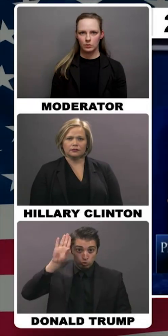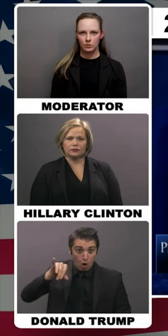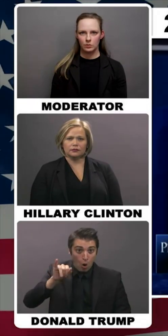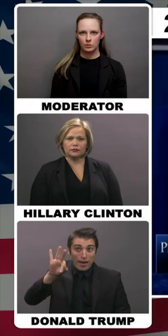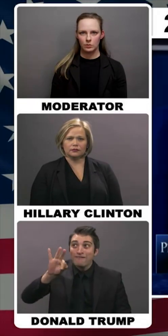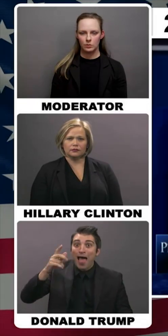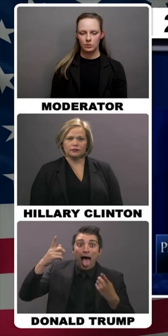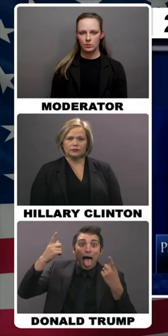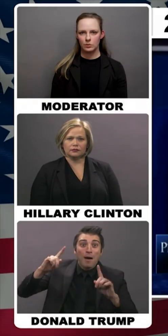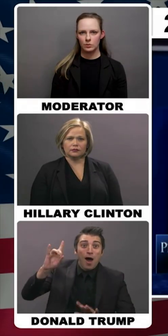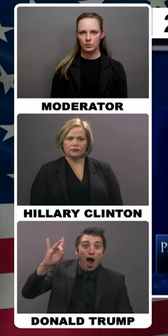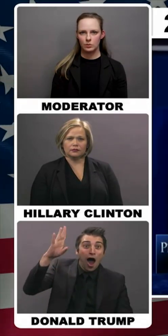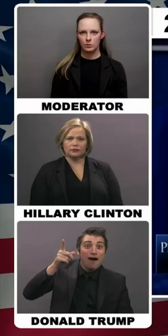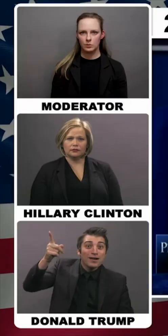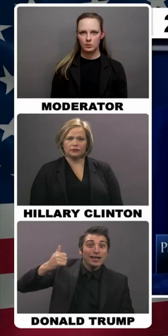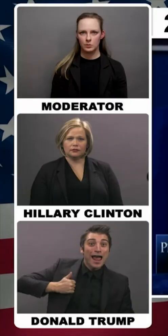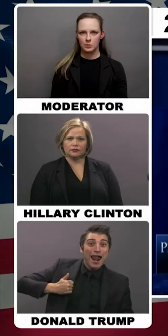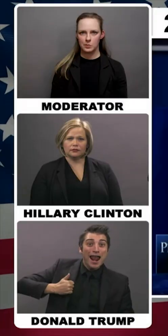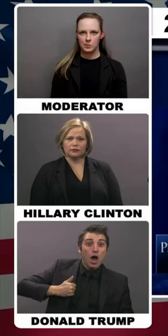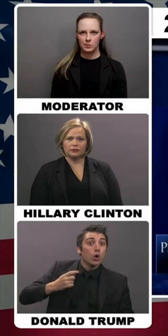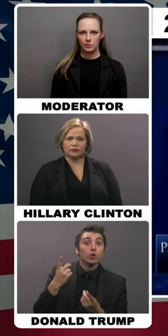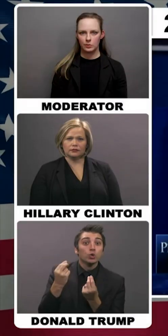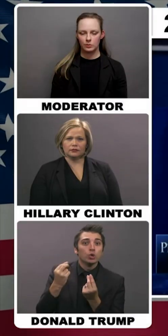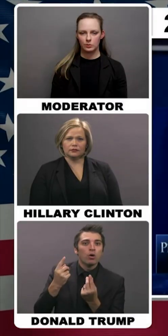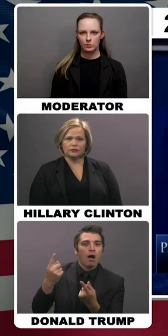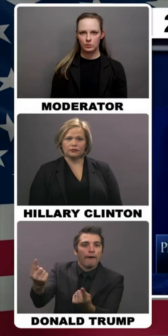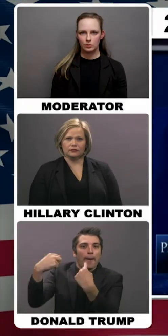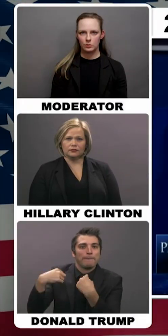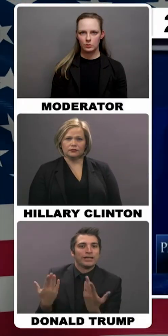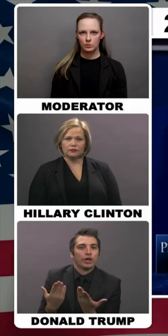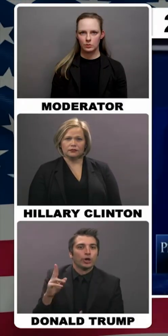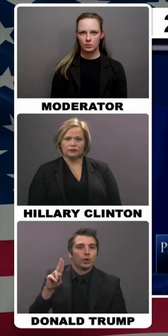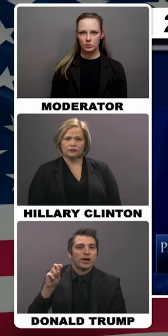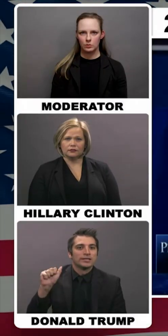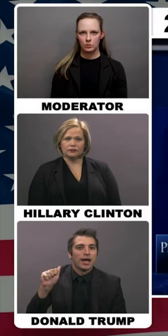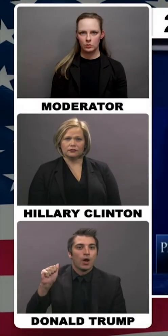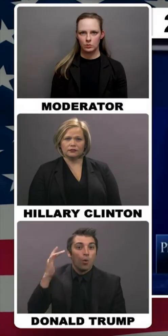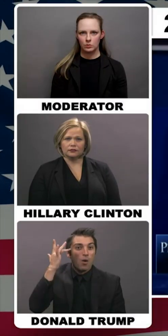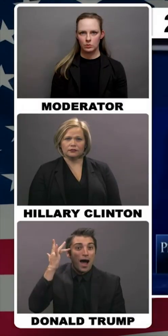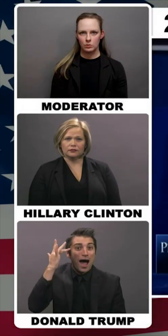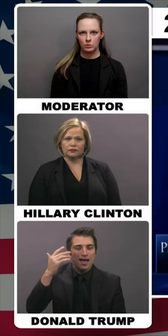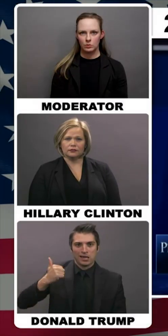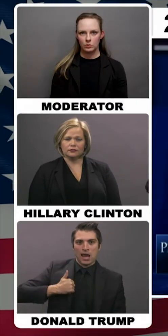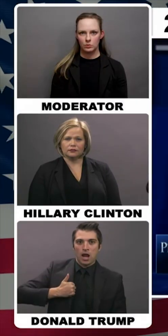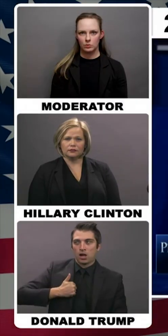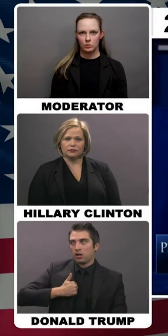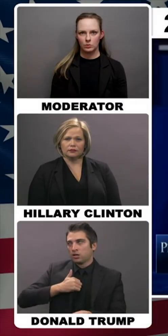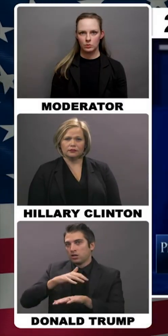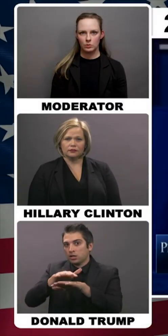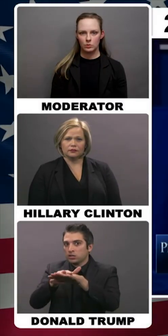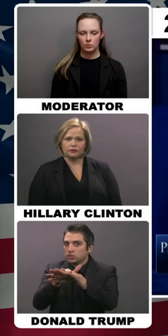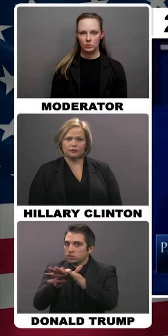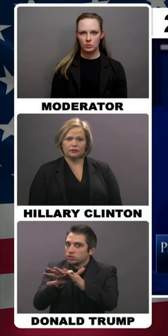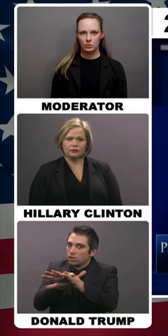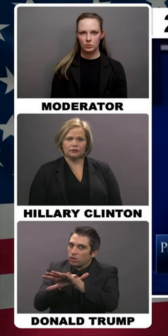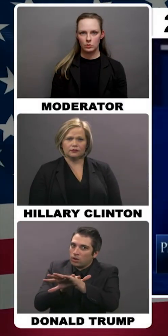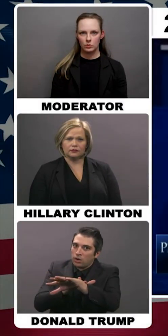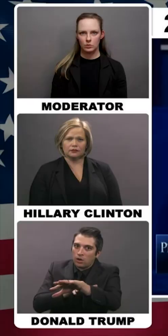because their, their system is so slow. It's, it's catastrophic in certain ways. But she wants to go to single payer,